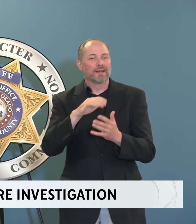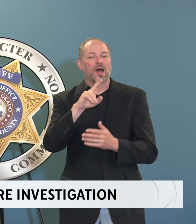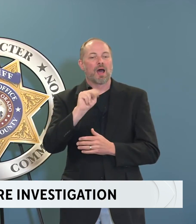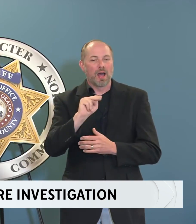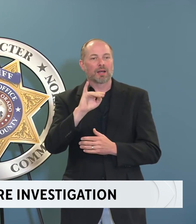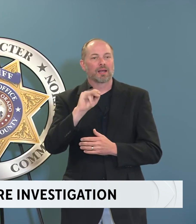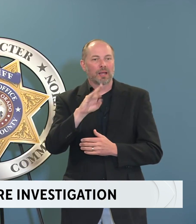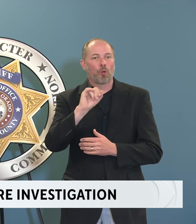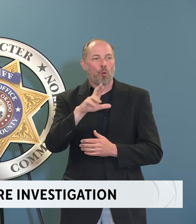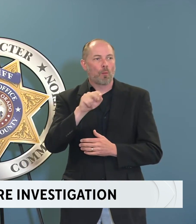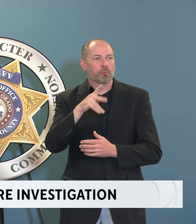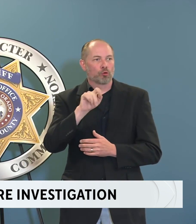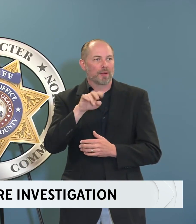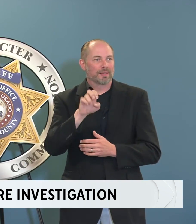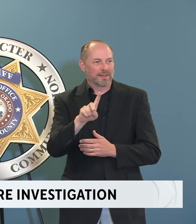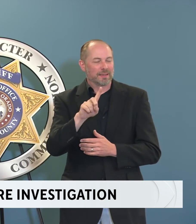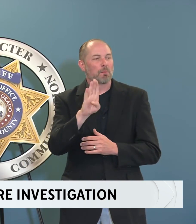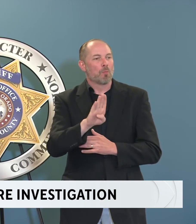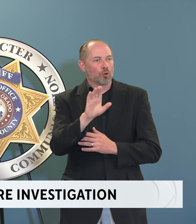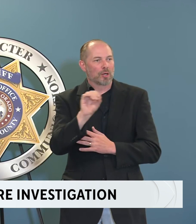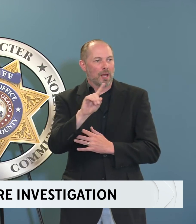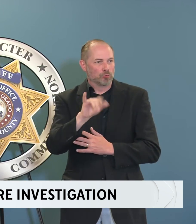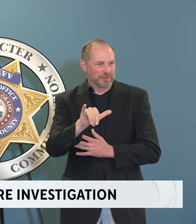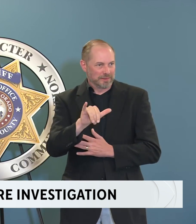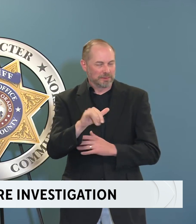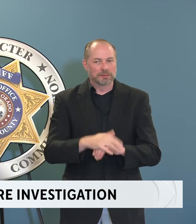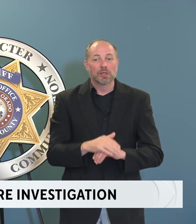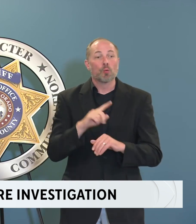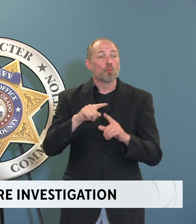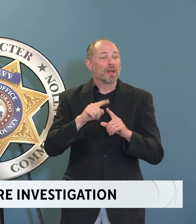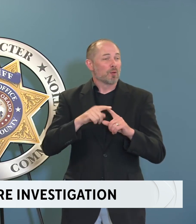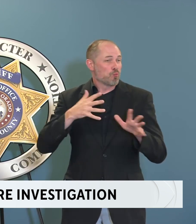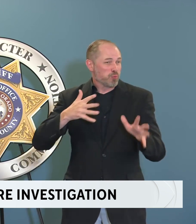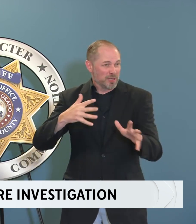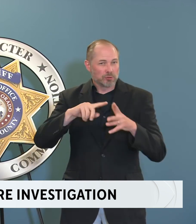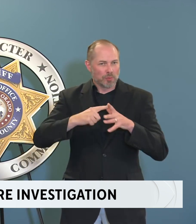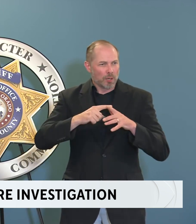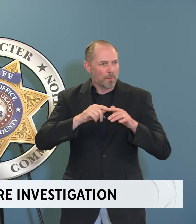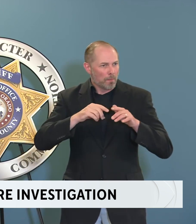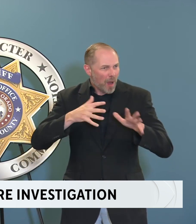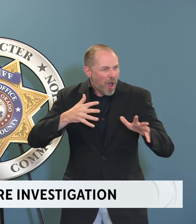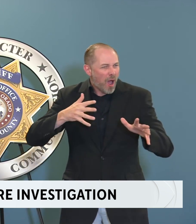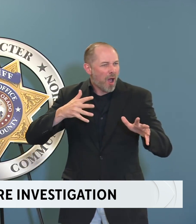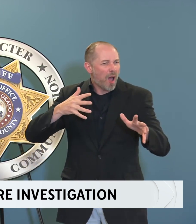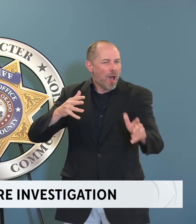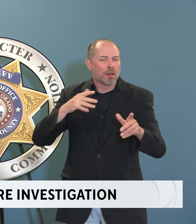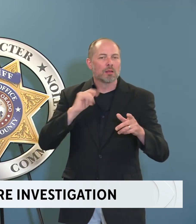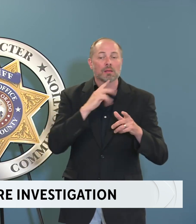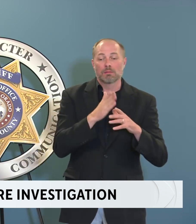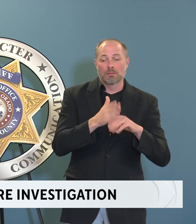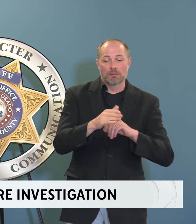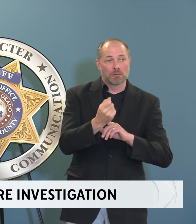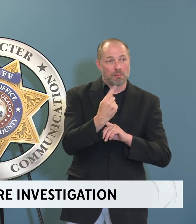SMALL FIRES SPARKED IN OUR COMMUNITY. ONE ON NORTH BROADWAY IN THE CITY OF BOULDER AND A SECOND LARGER FIRE KNOWN AS A MIDDLE FORK FIRE IN